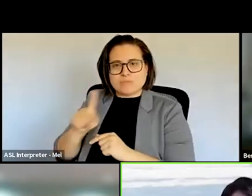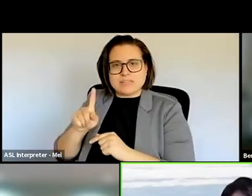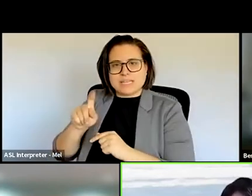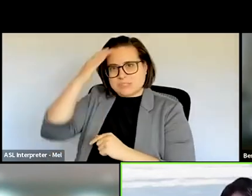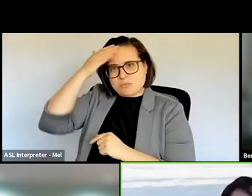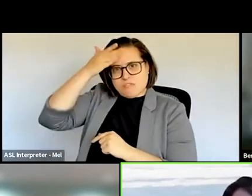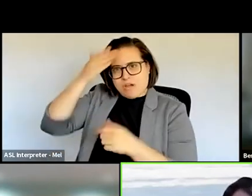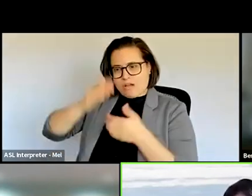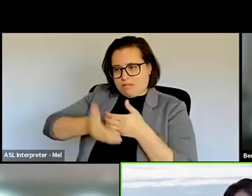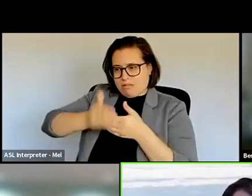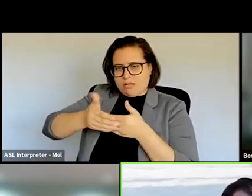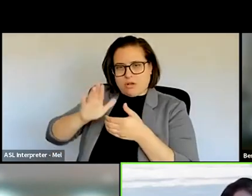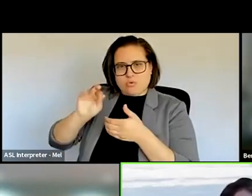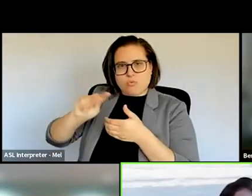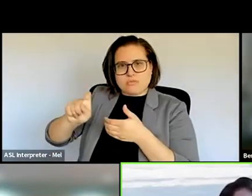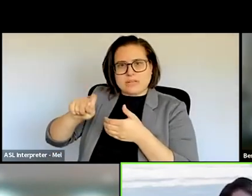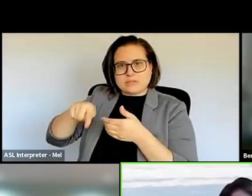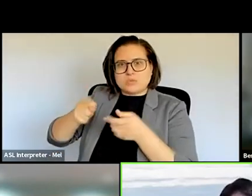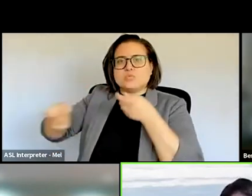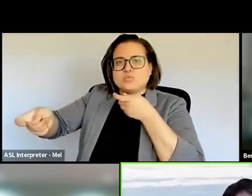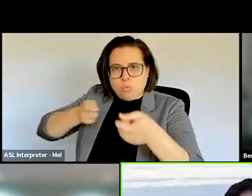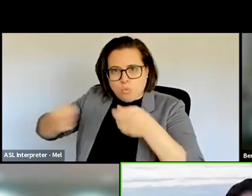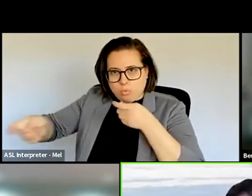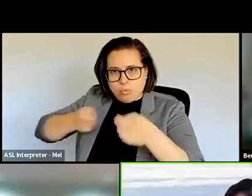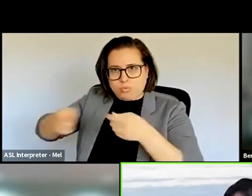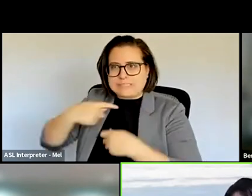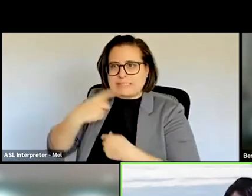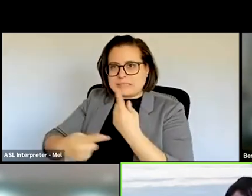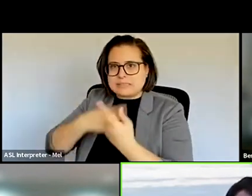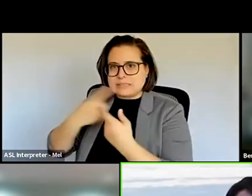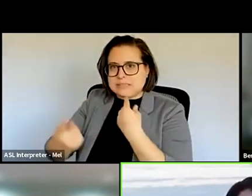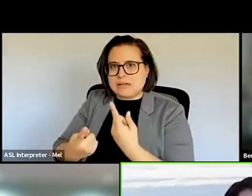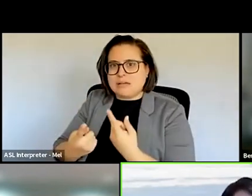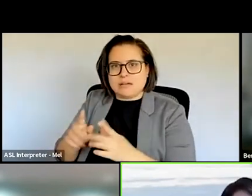that controls what it says. So, what we have been doing in our group is